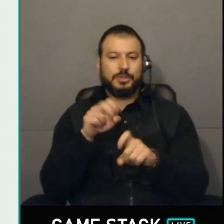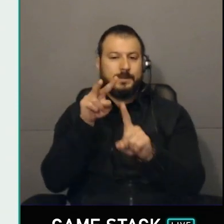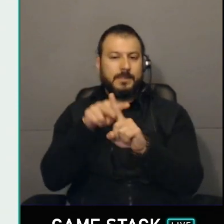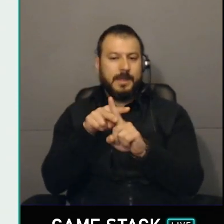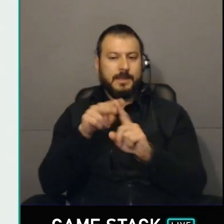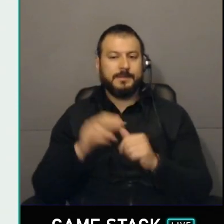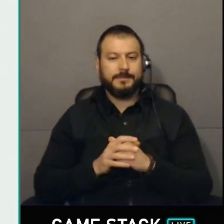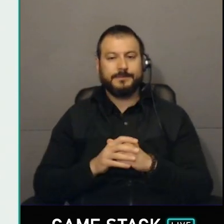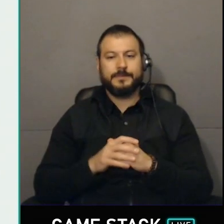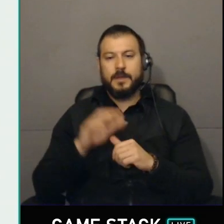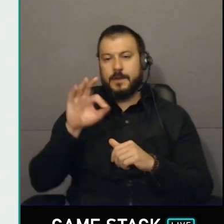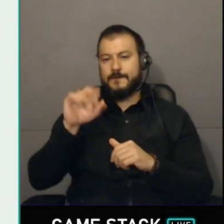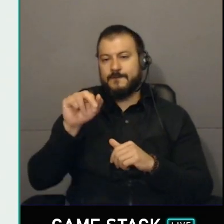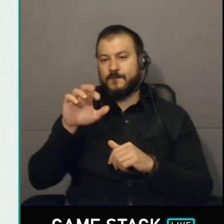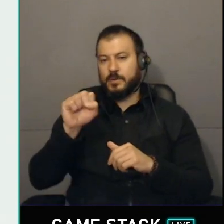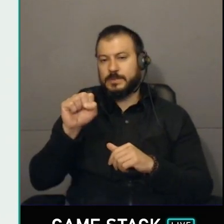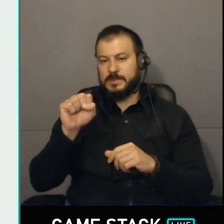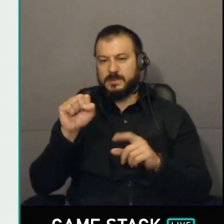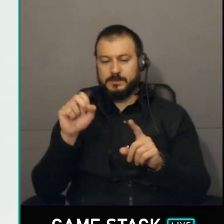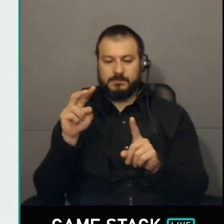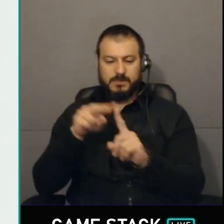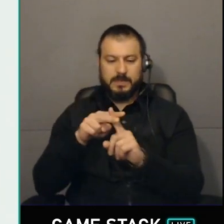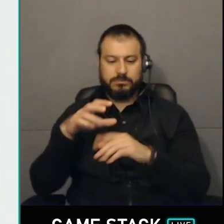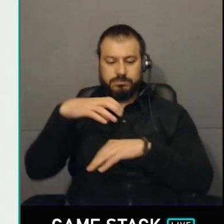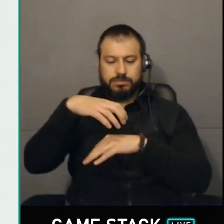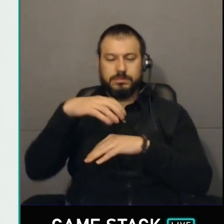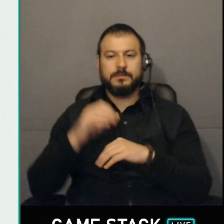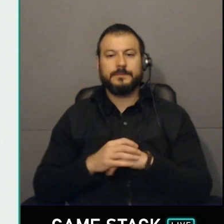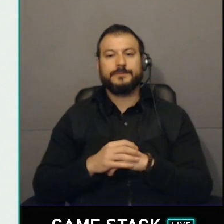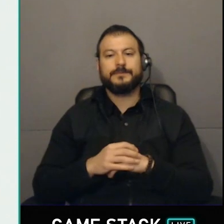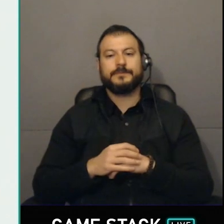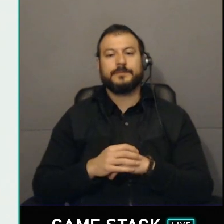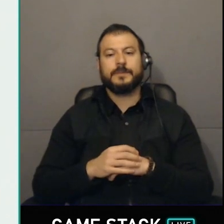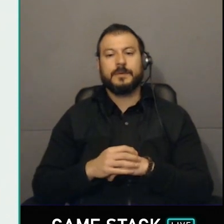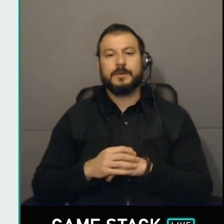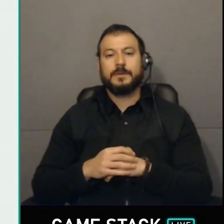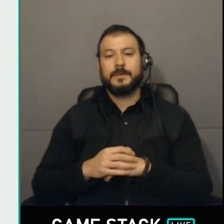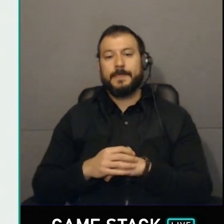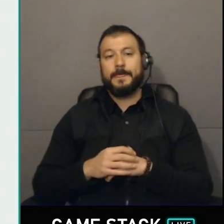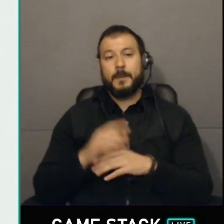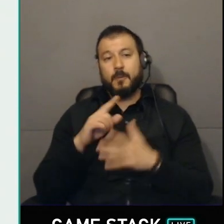applying forces. For the collision resolution, we’re really ultimately wanting to keep